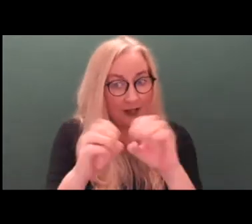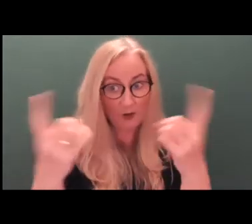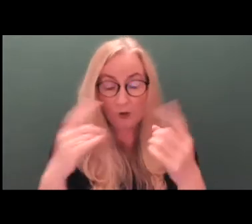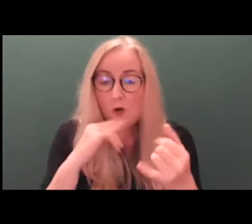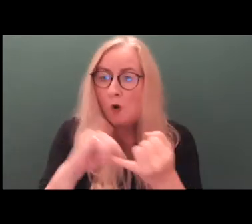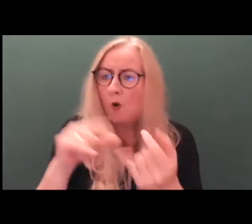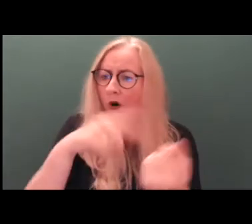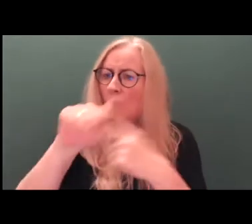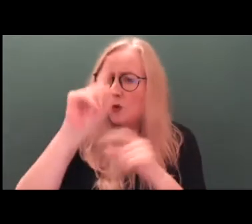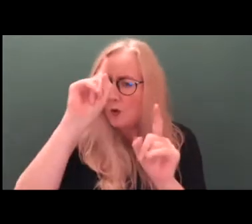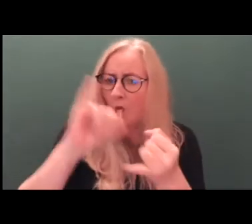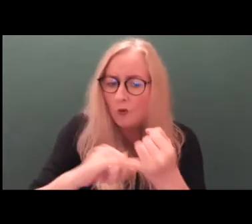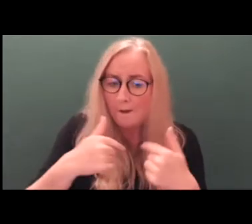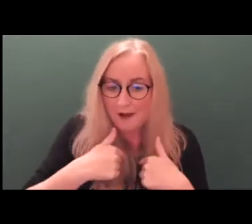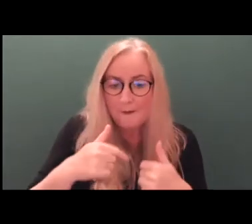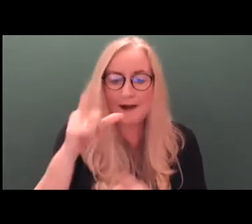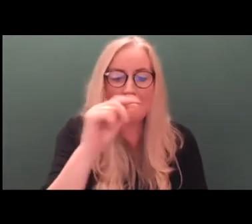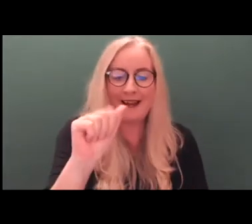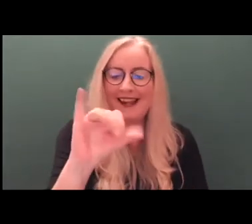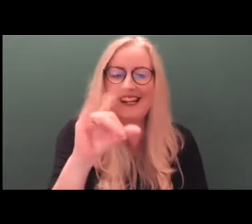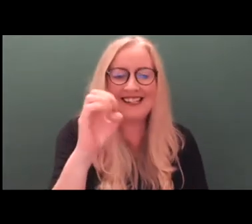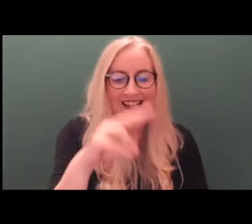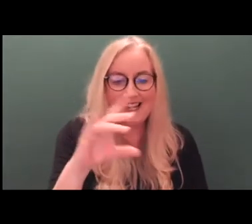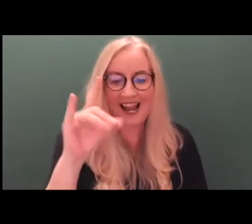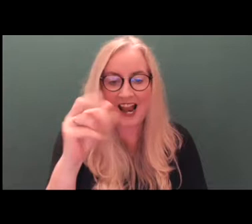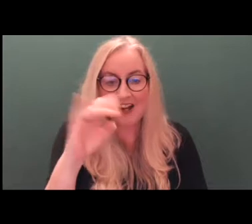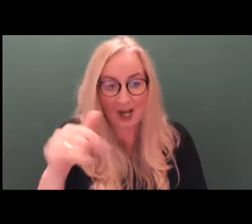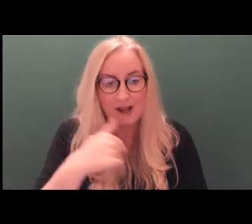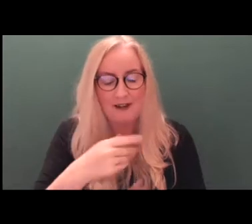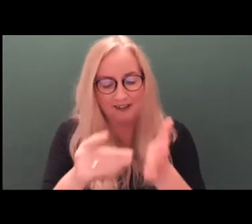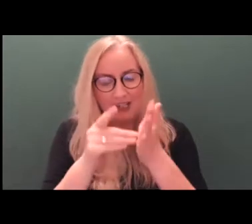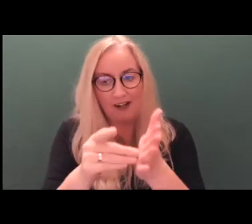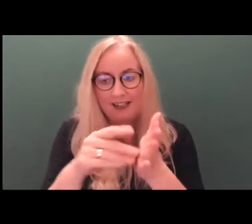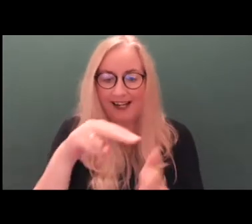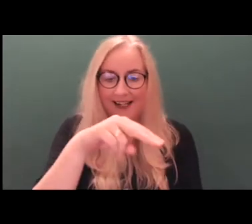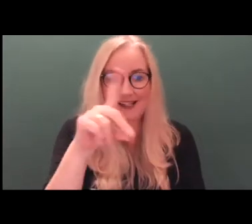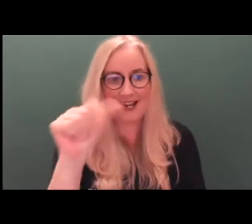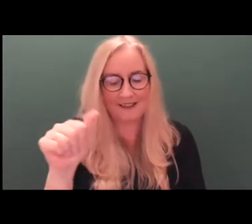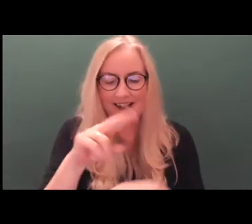know me, my name is Aideen Hartney, and I am the director of the National Disability Authority